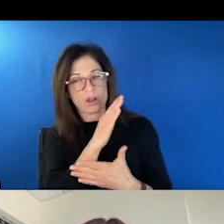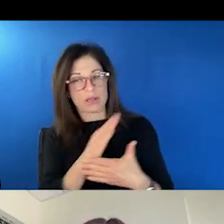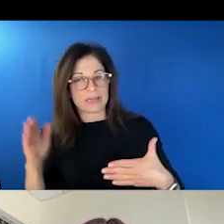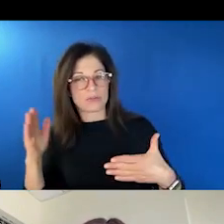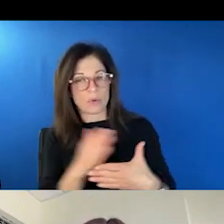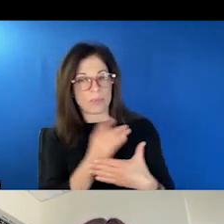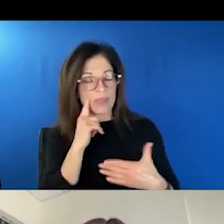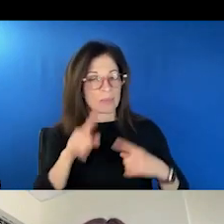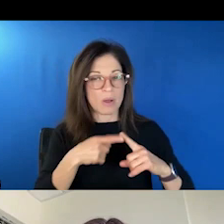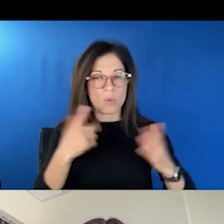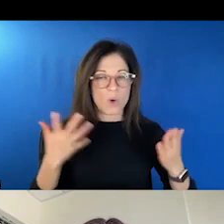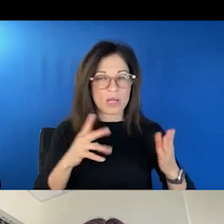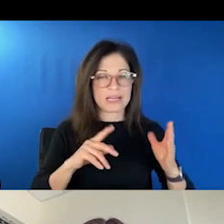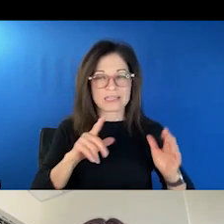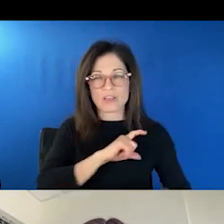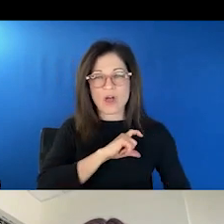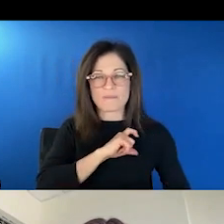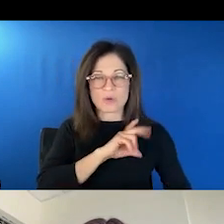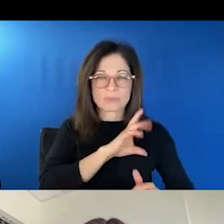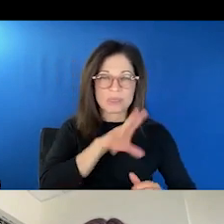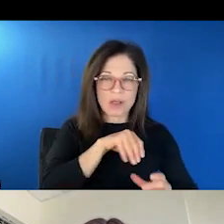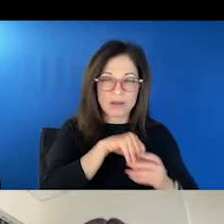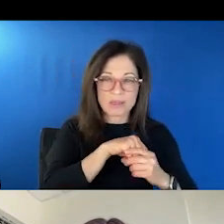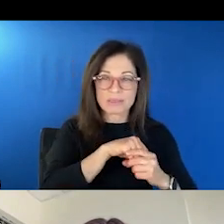OF LAW ENFORCEMENT WITH THE CRISIS RESPONSE, WHAT THE ROLE OF